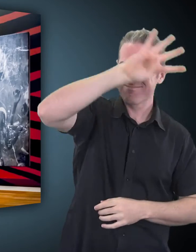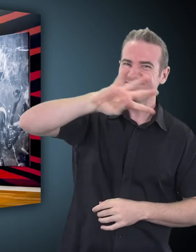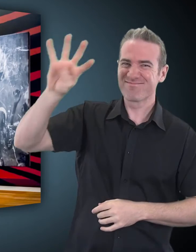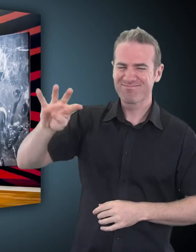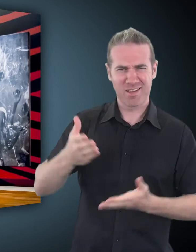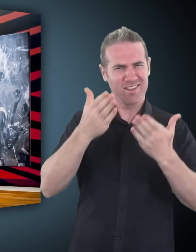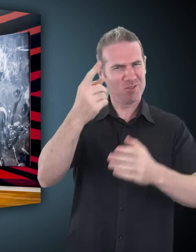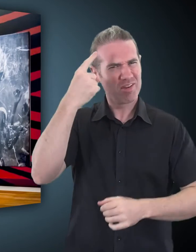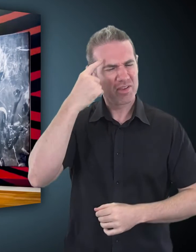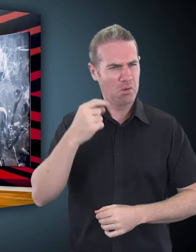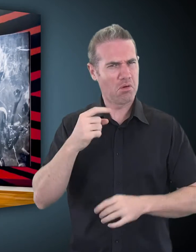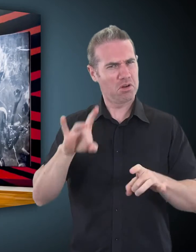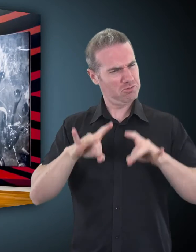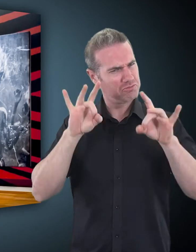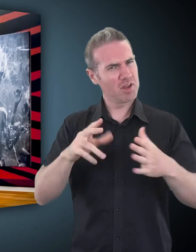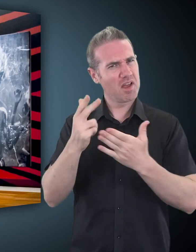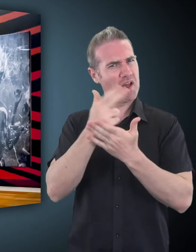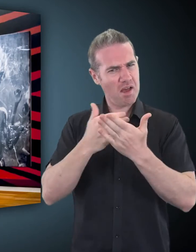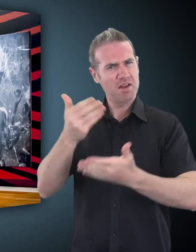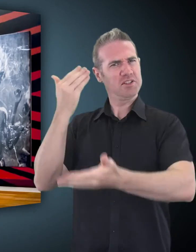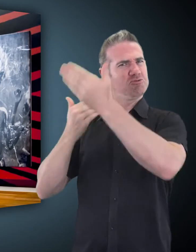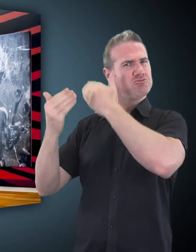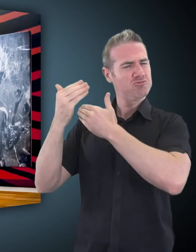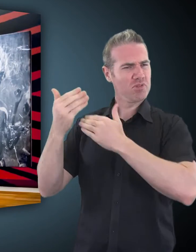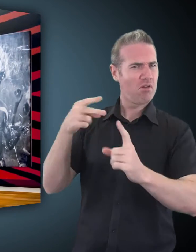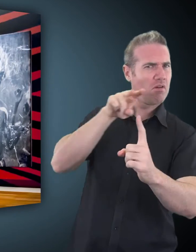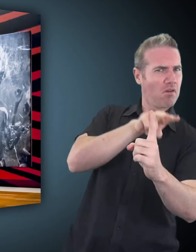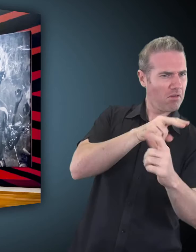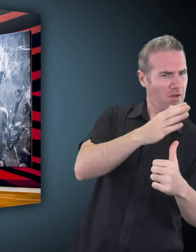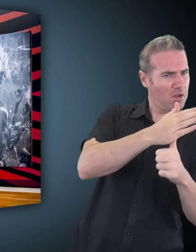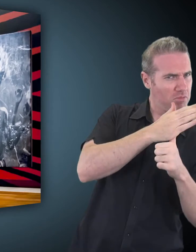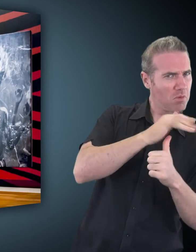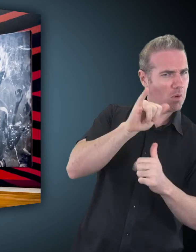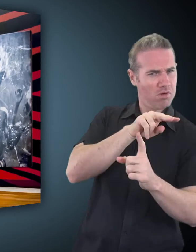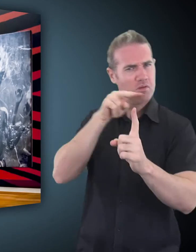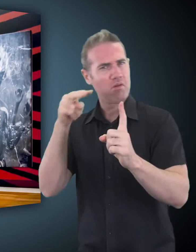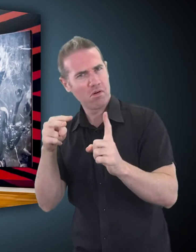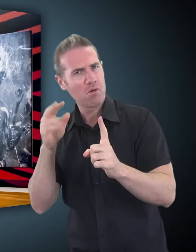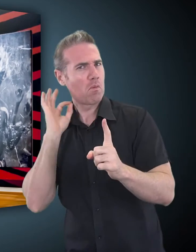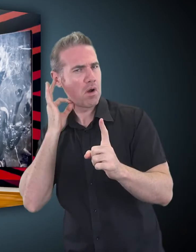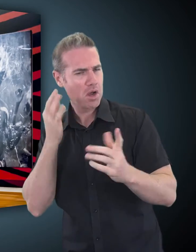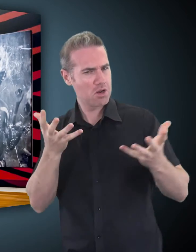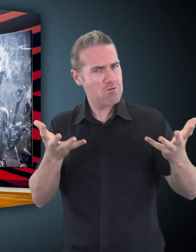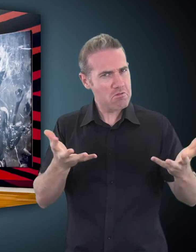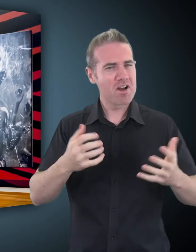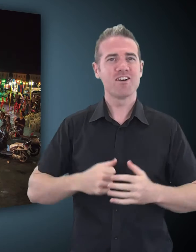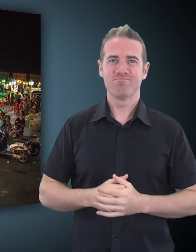Indigenous or non-indigenous perspective, and it also implies asking questions of the interpretation of places and history.